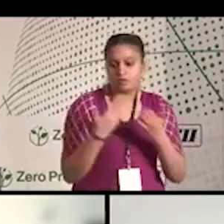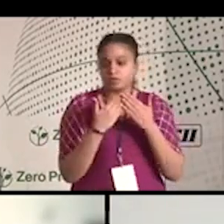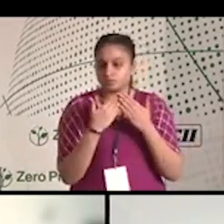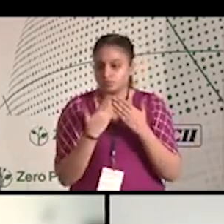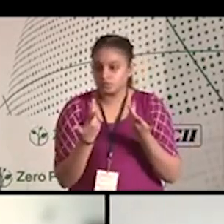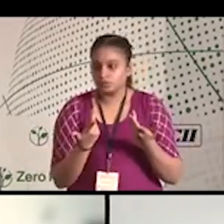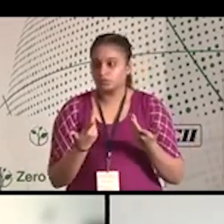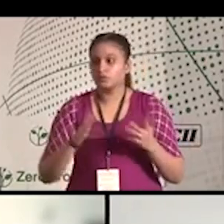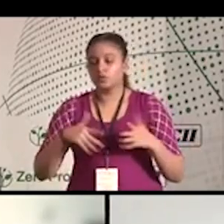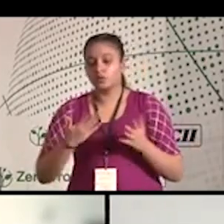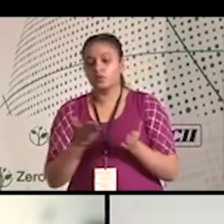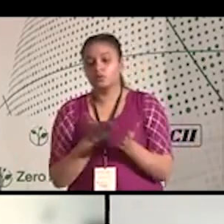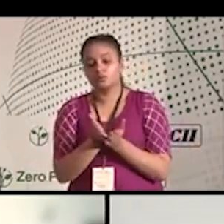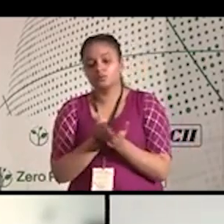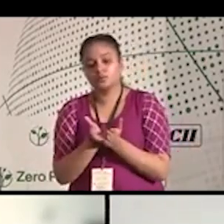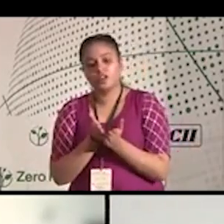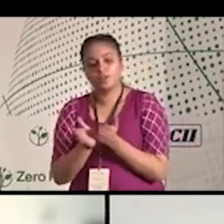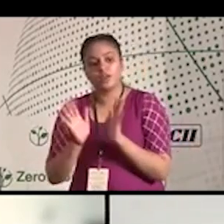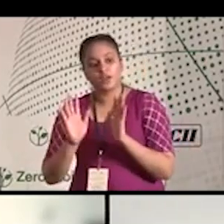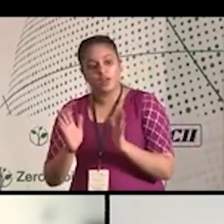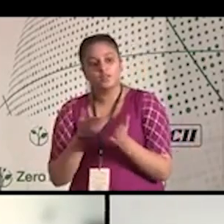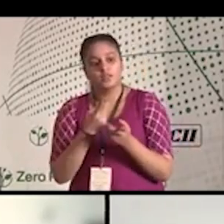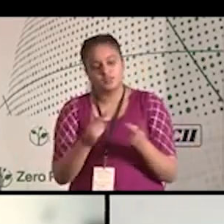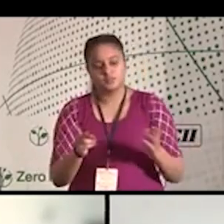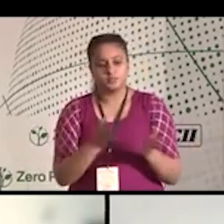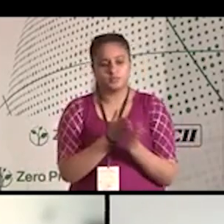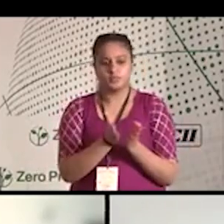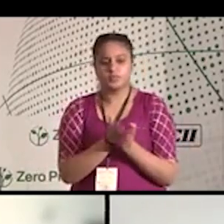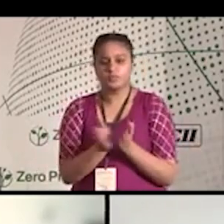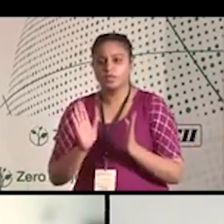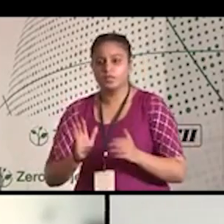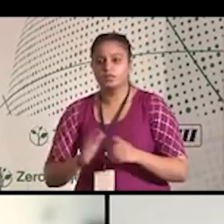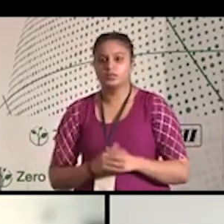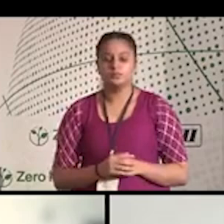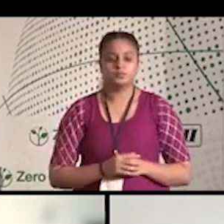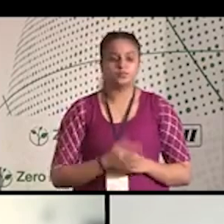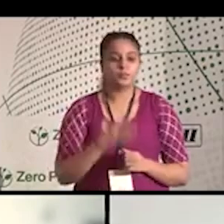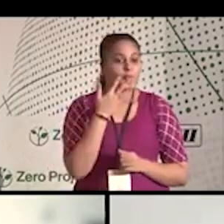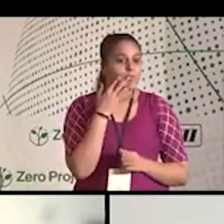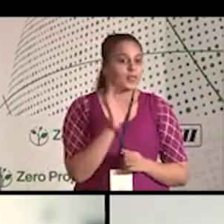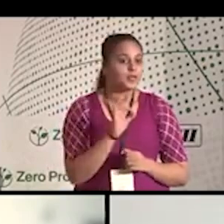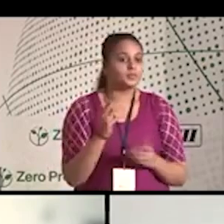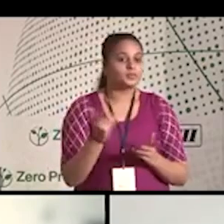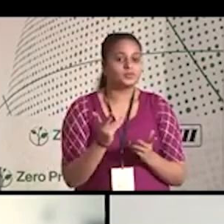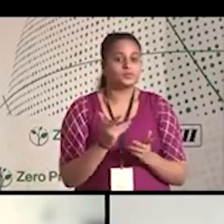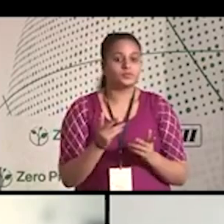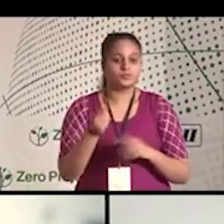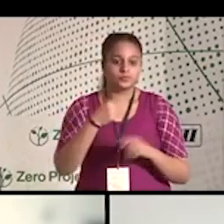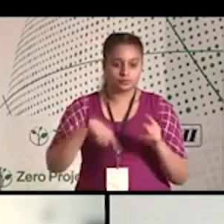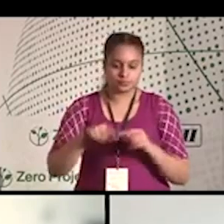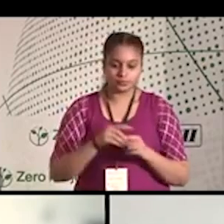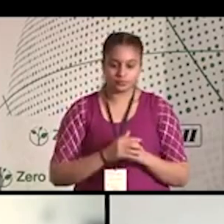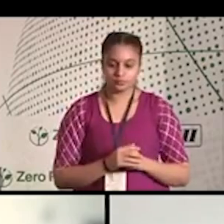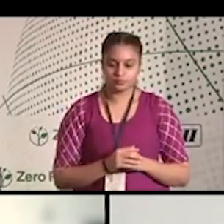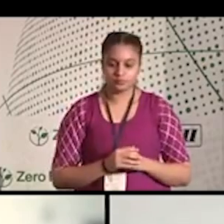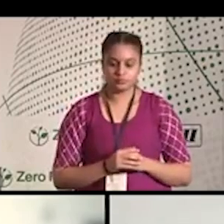some way to make sure that those rights are not being violated. And I think importantly, a mistake not,